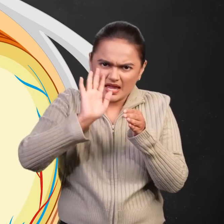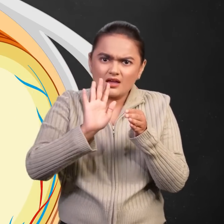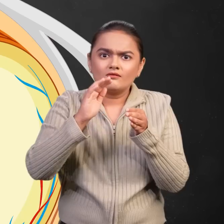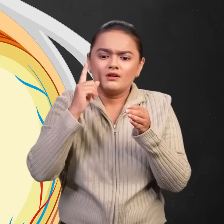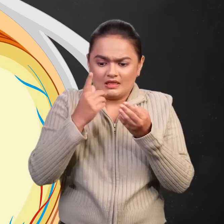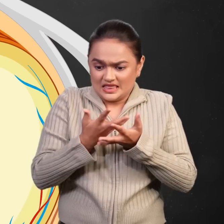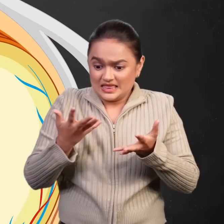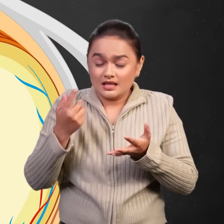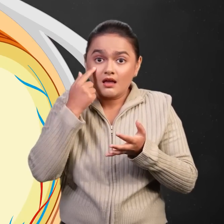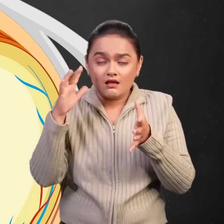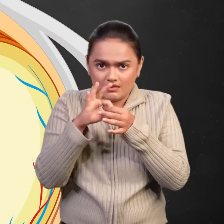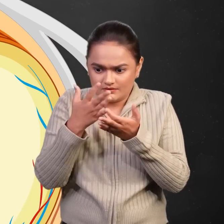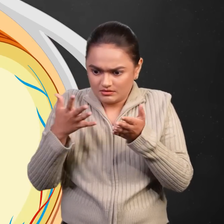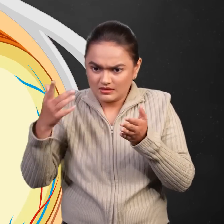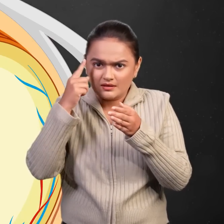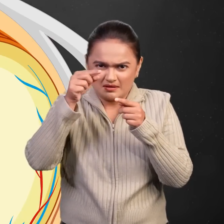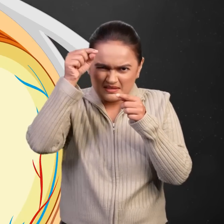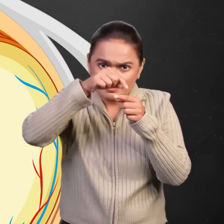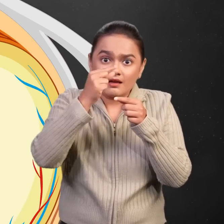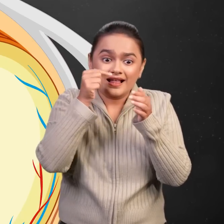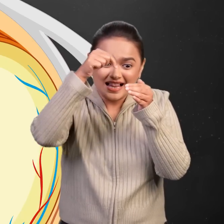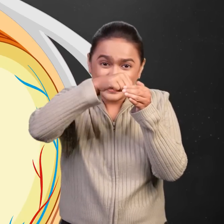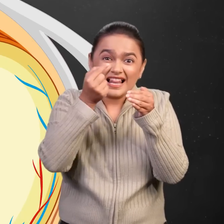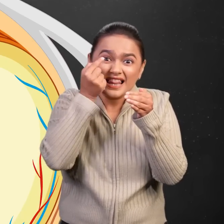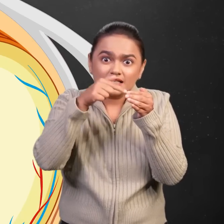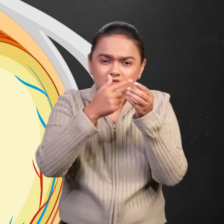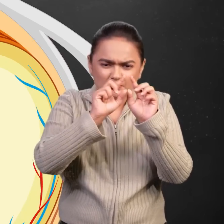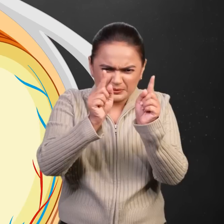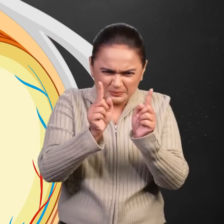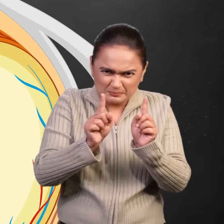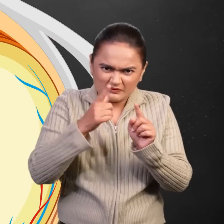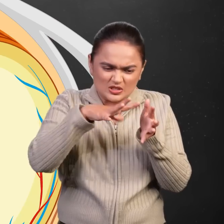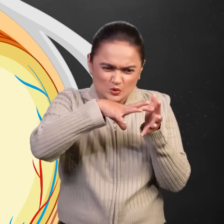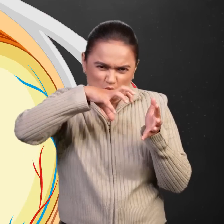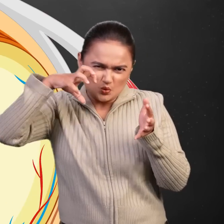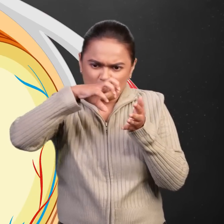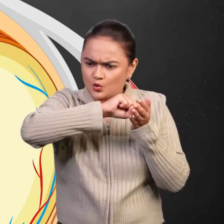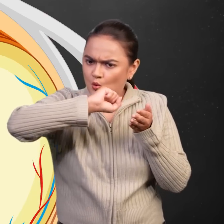And we put on a little instrument which kind of breaks that lens into little parts, sucks it out.